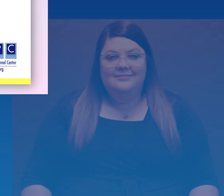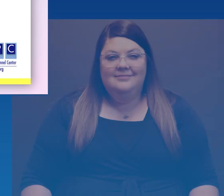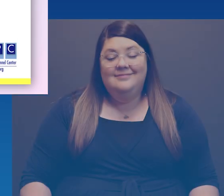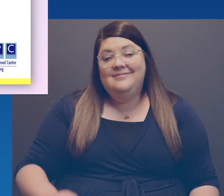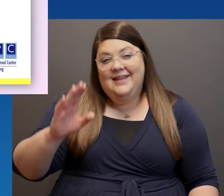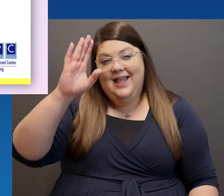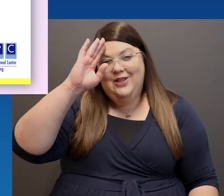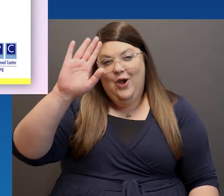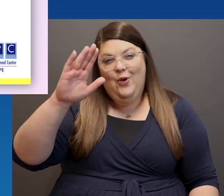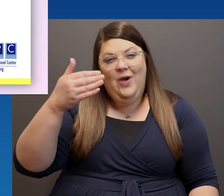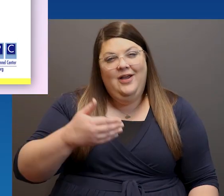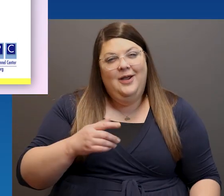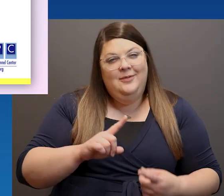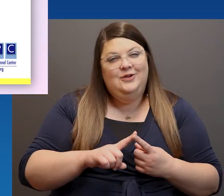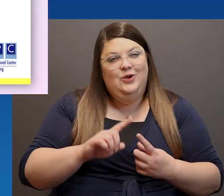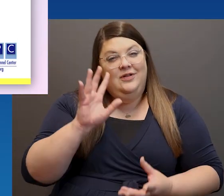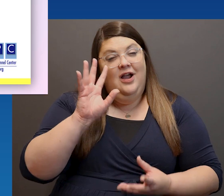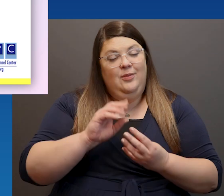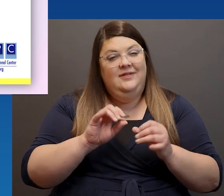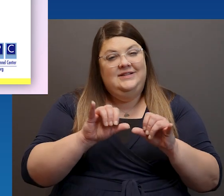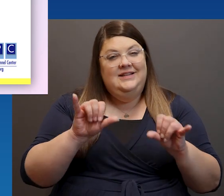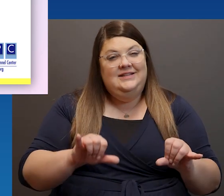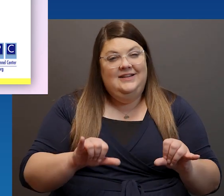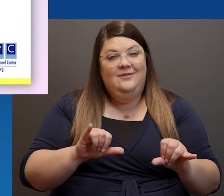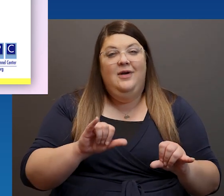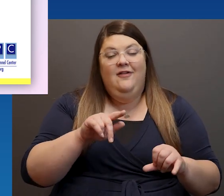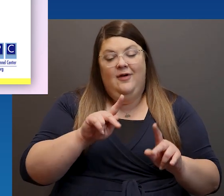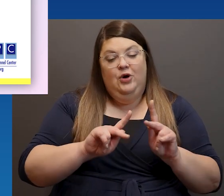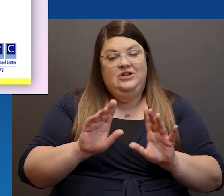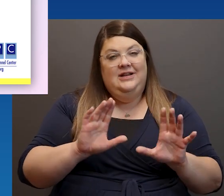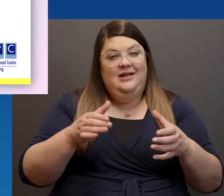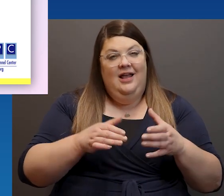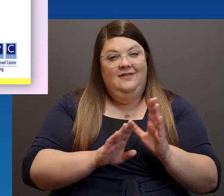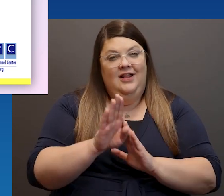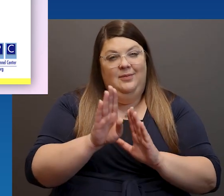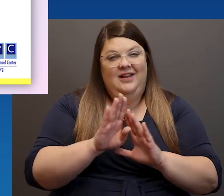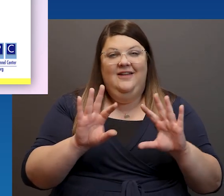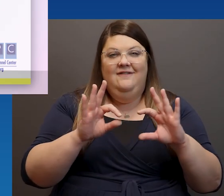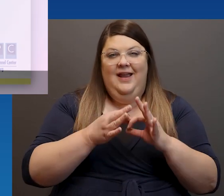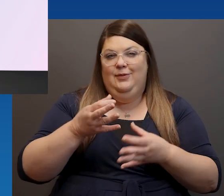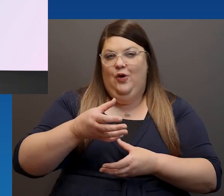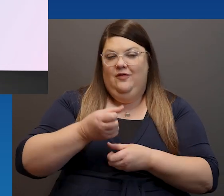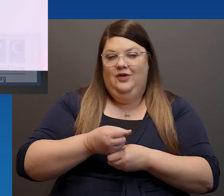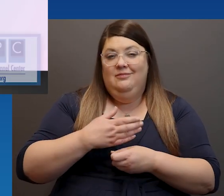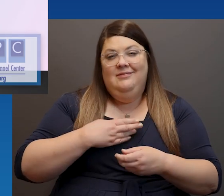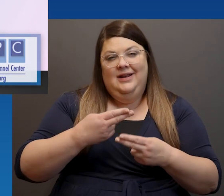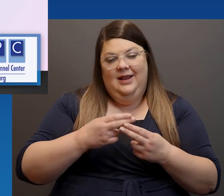Hello, and welcome to the Comprehensive System of Personnel Development, family overview. My name's Chantelle Curtis.